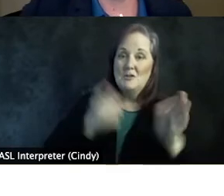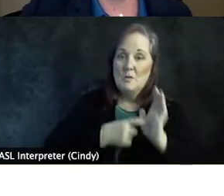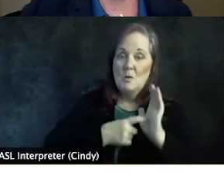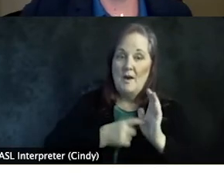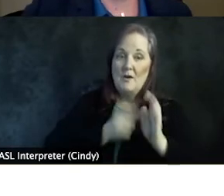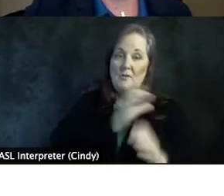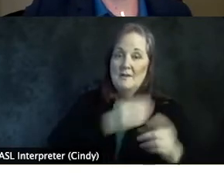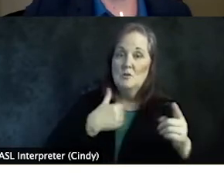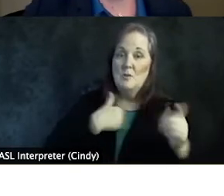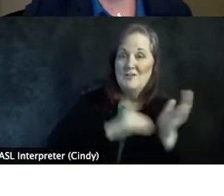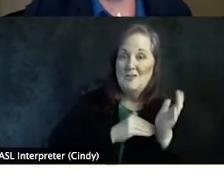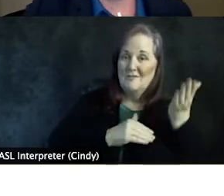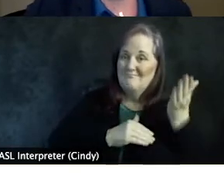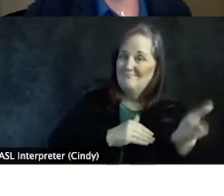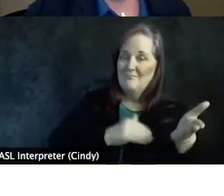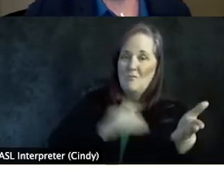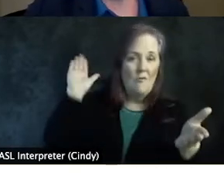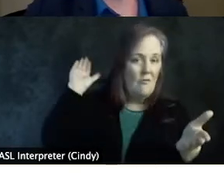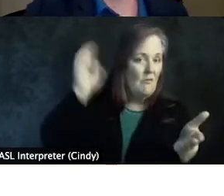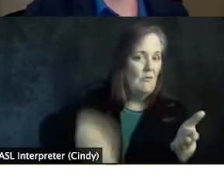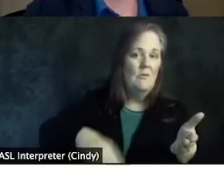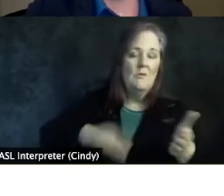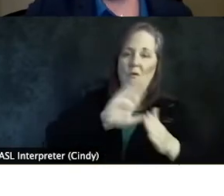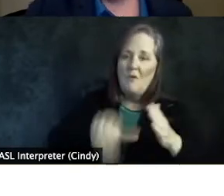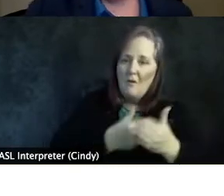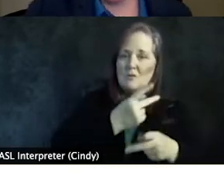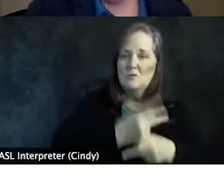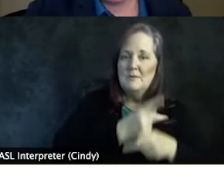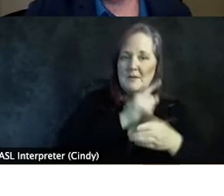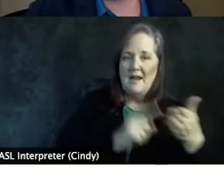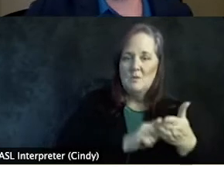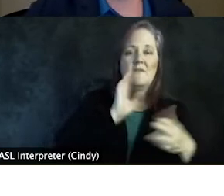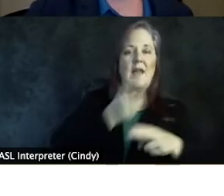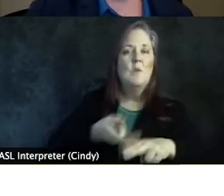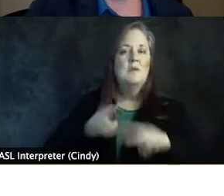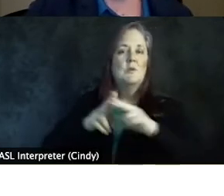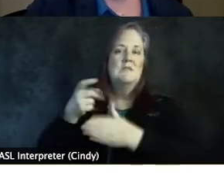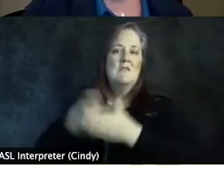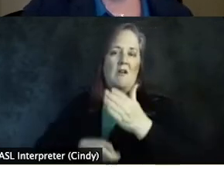We have only opposition from newspapers, and most newspapers across the state do oppose it.